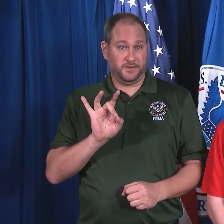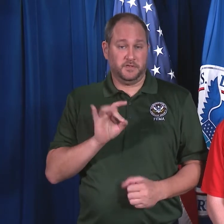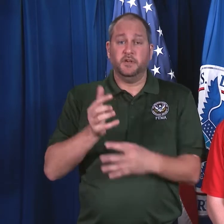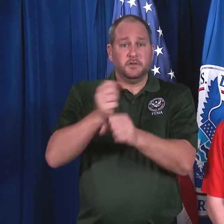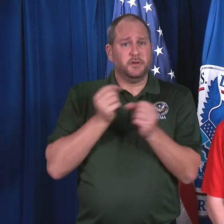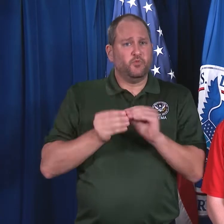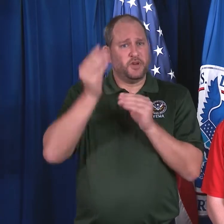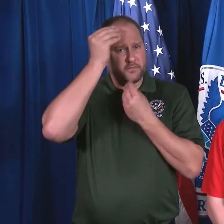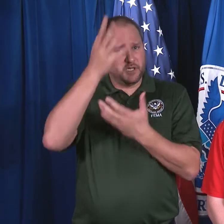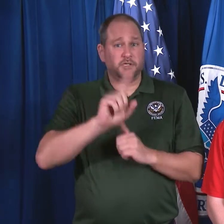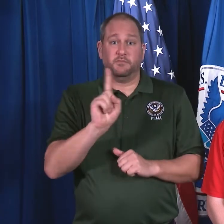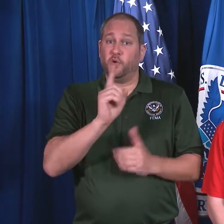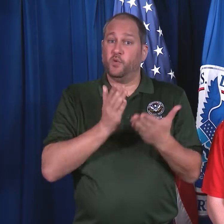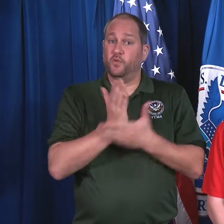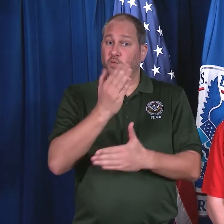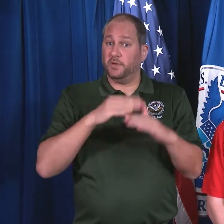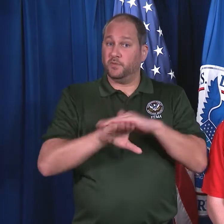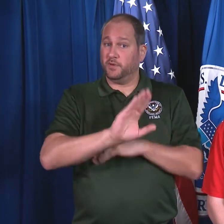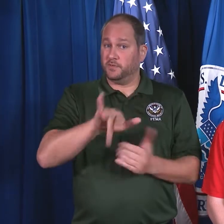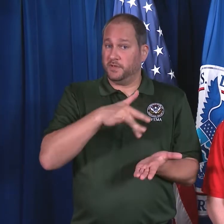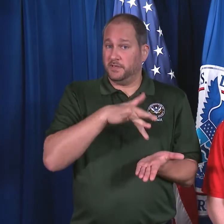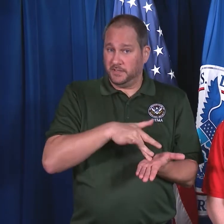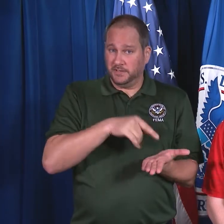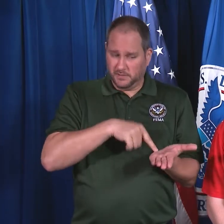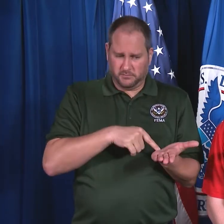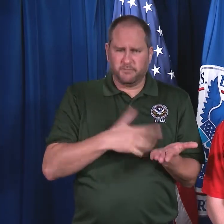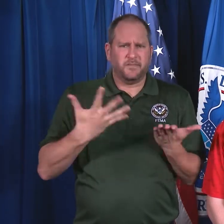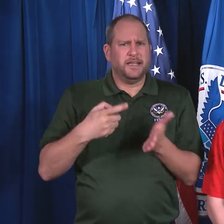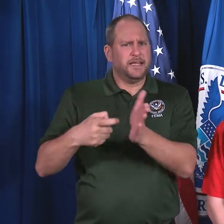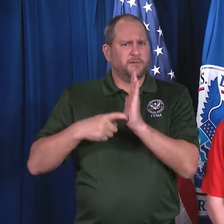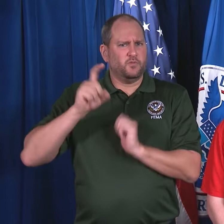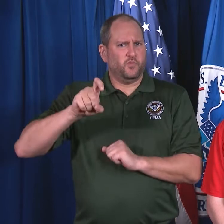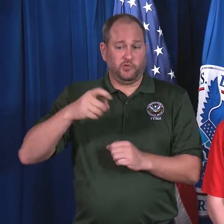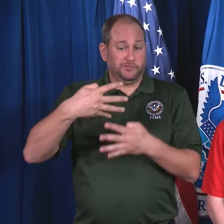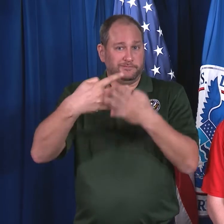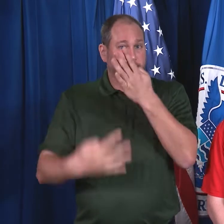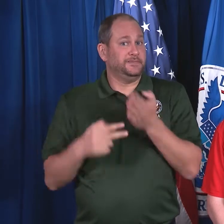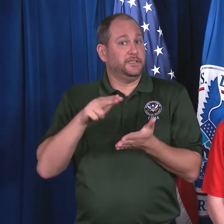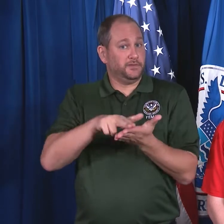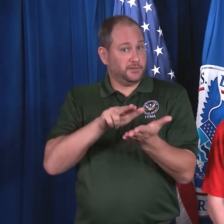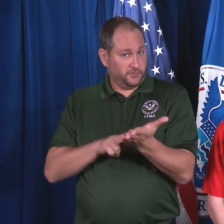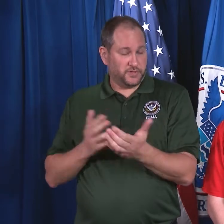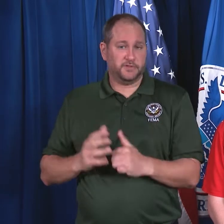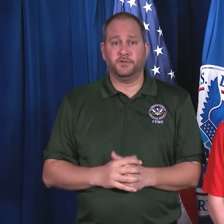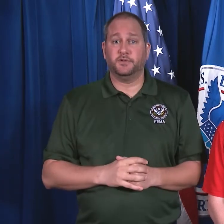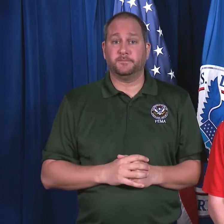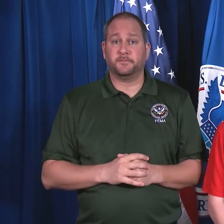to get more information about where to find Right-of-Entry Centers and what you will need in order to register.